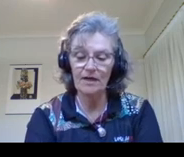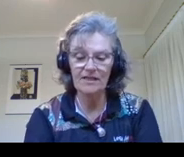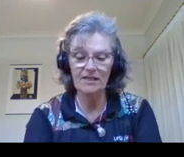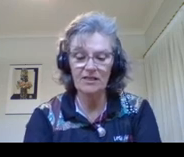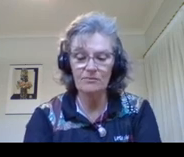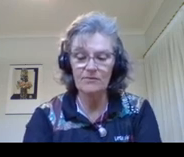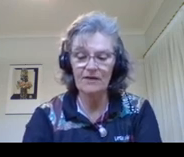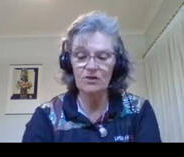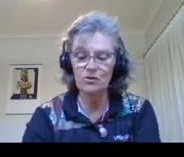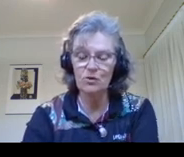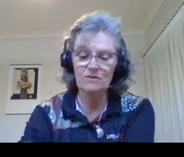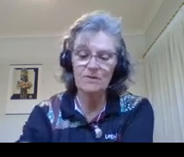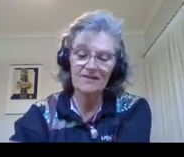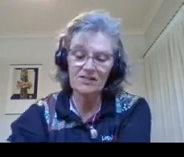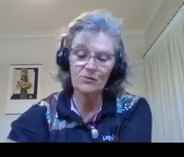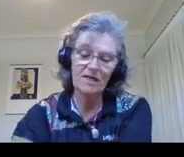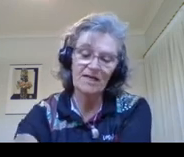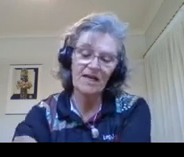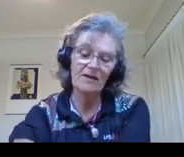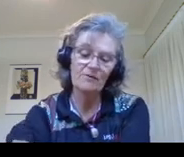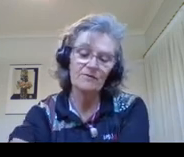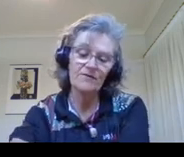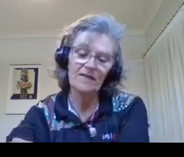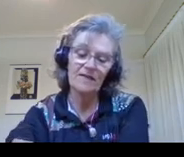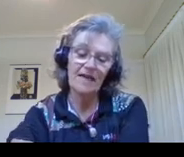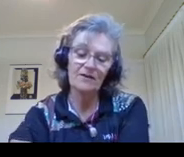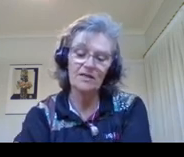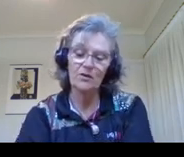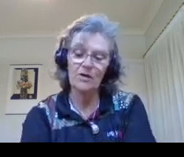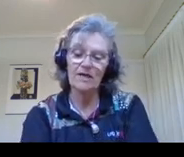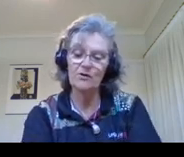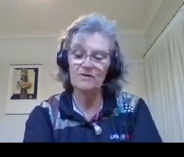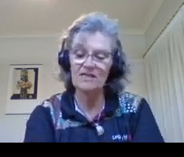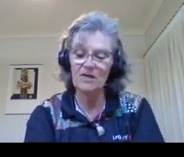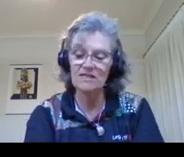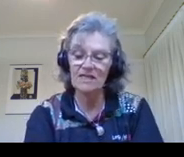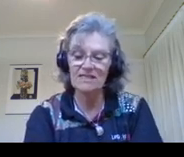I think you have you talked about this already how Finn how can a lawyer help if someone does get